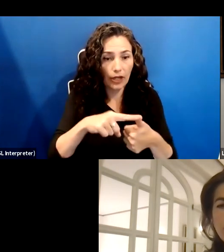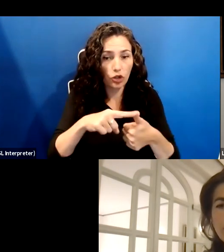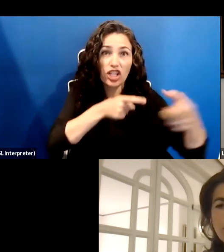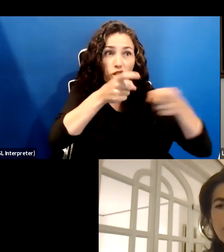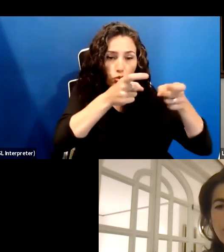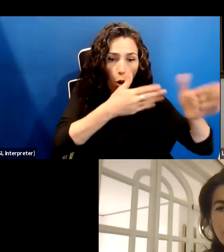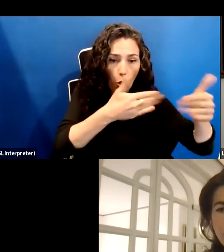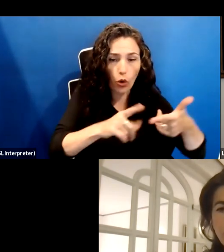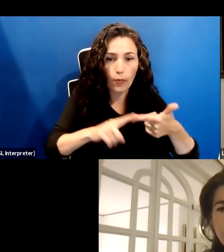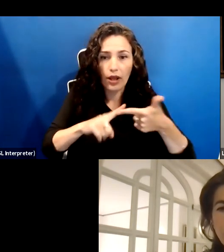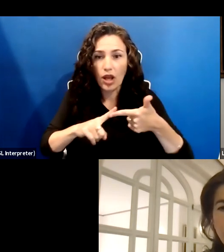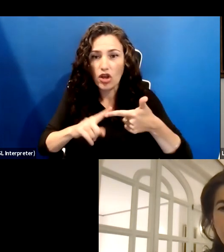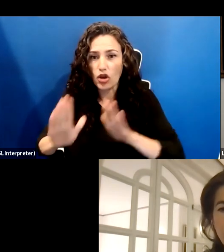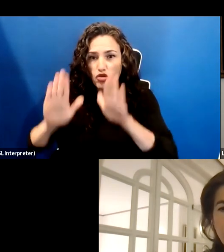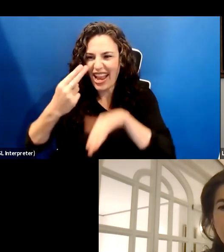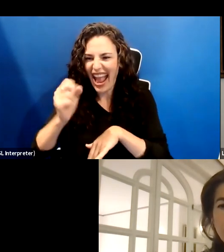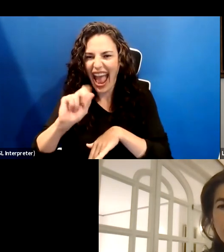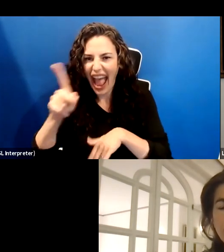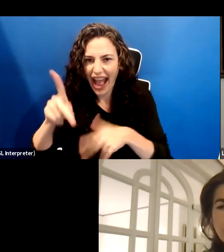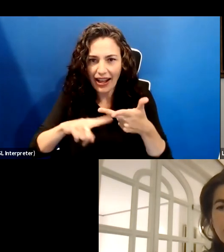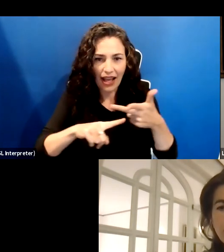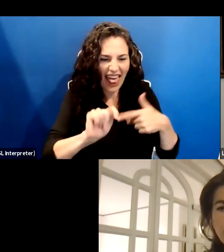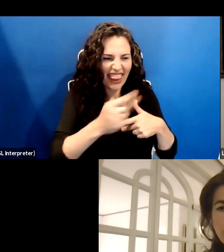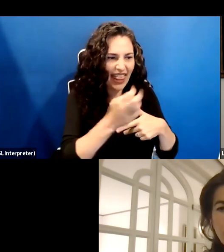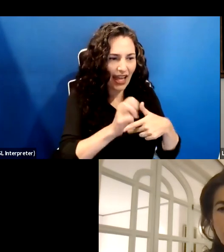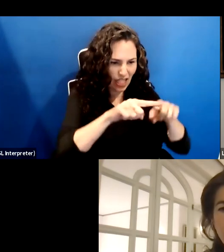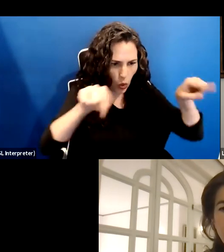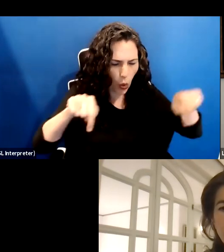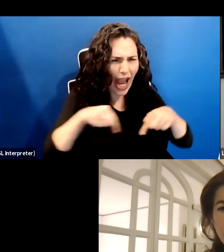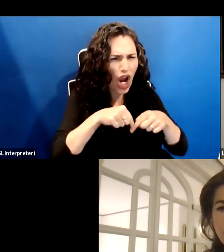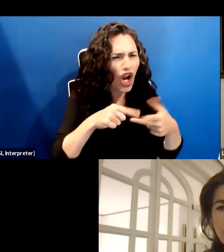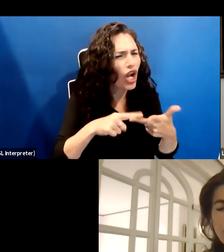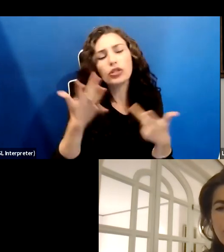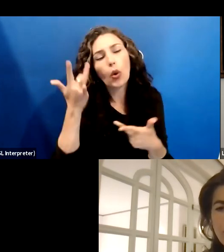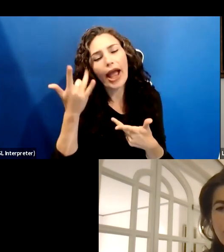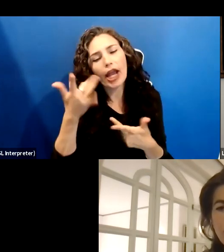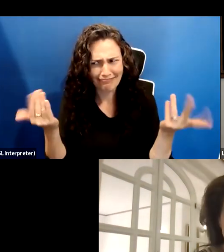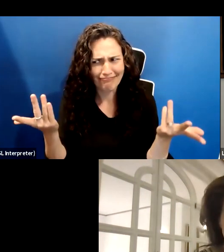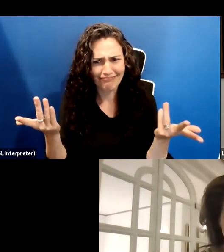"The Great Hack", "The Square". What kind of got you interested in doing something on this?